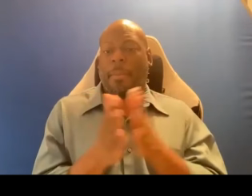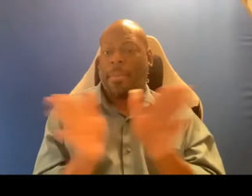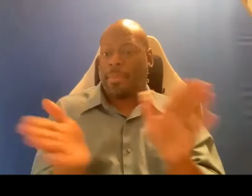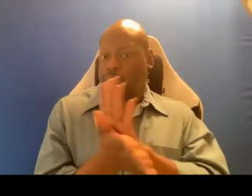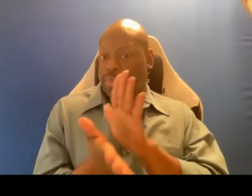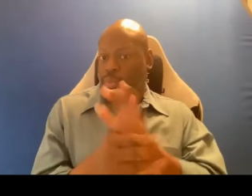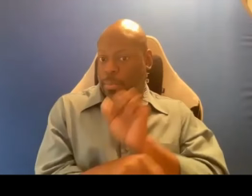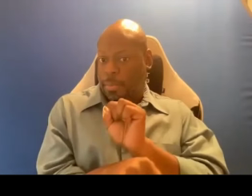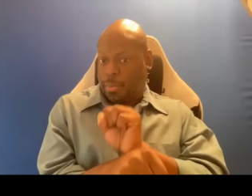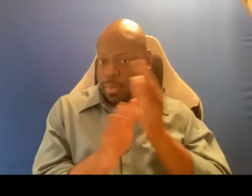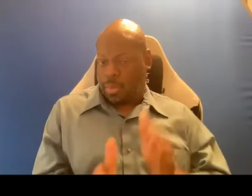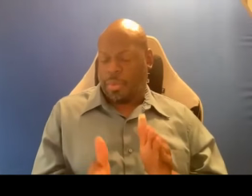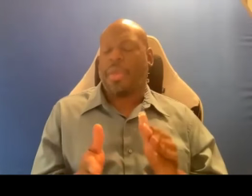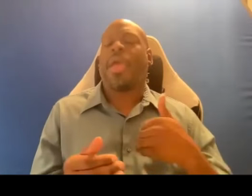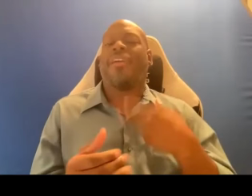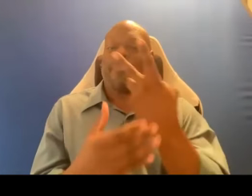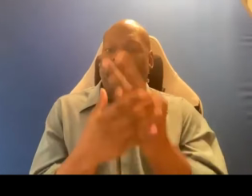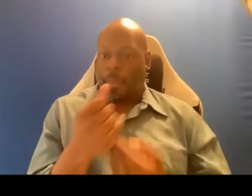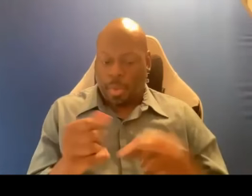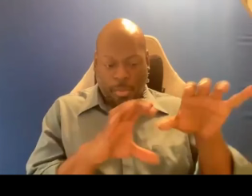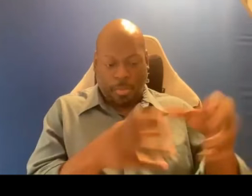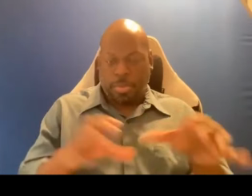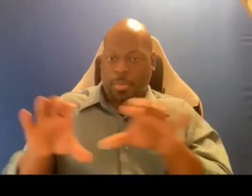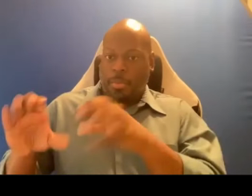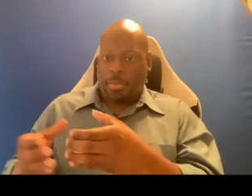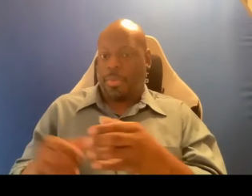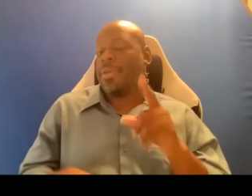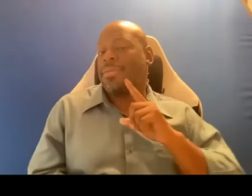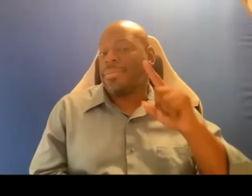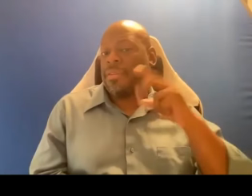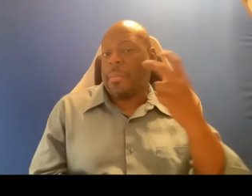document that houses both classifications for DeafBlind Interveners and Educational